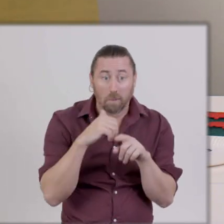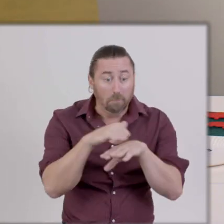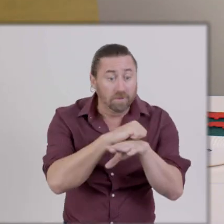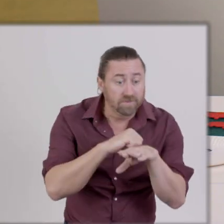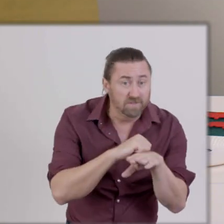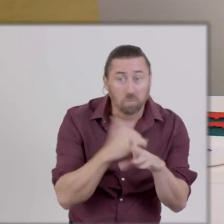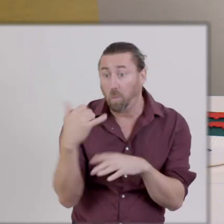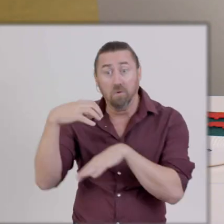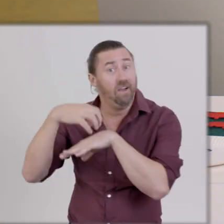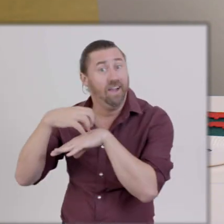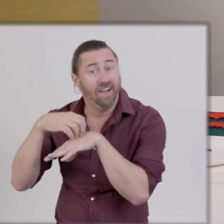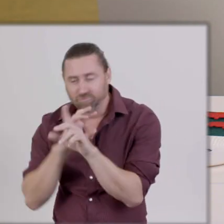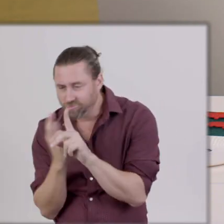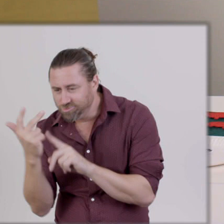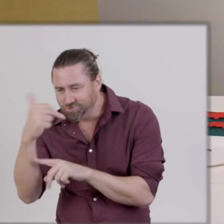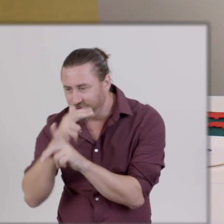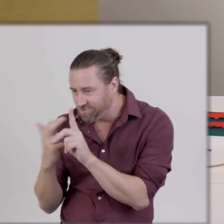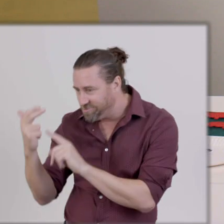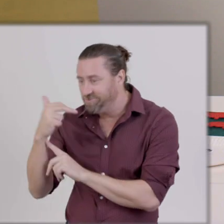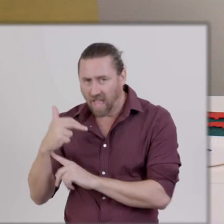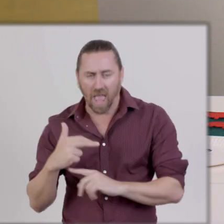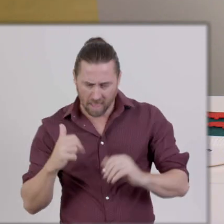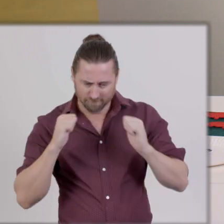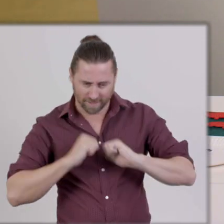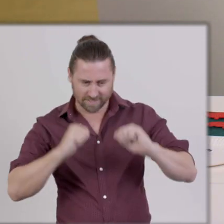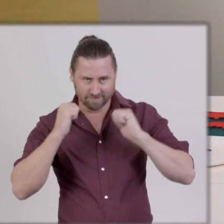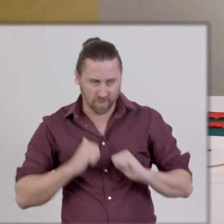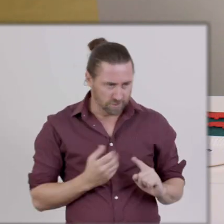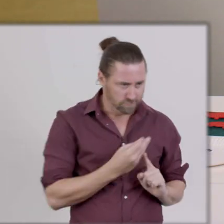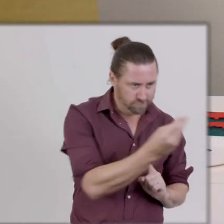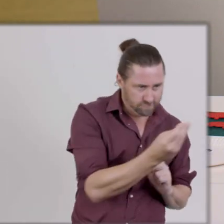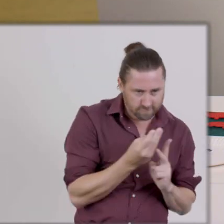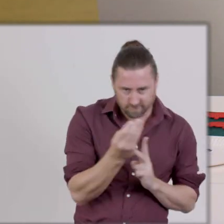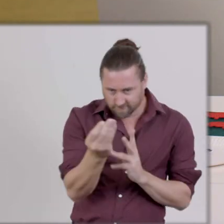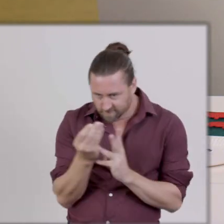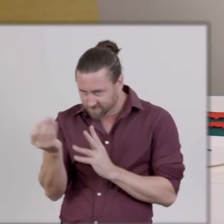of some biscuits or pattycakes, and practise sharing them equally.